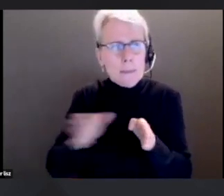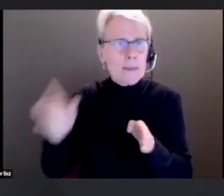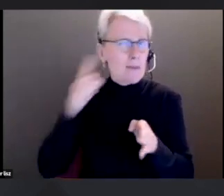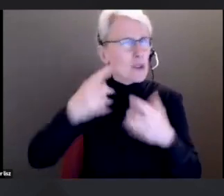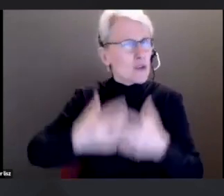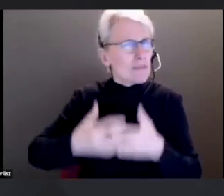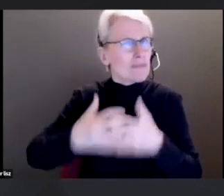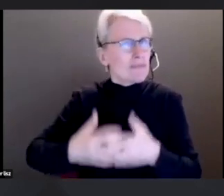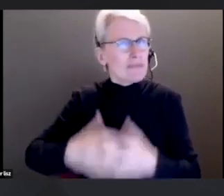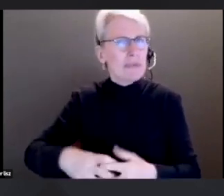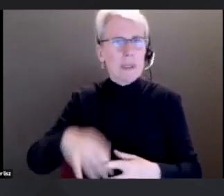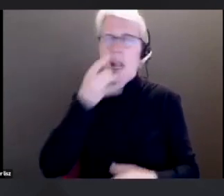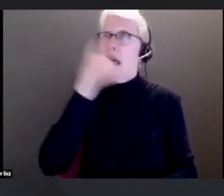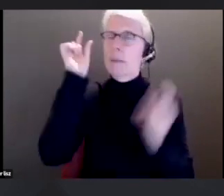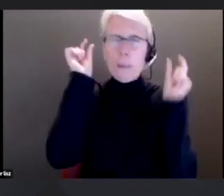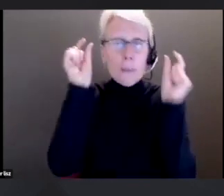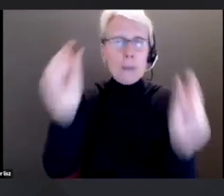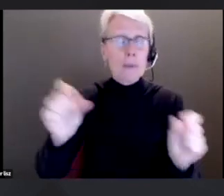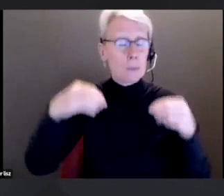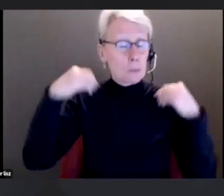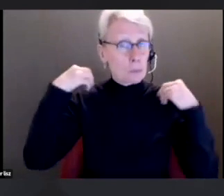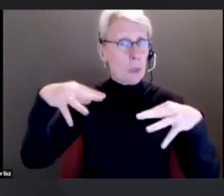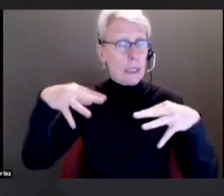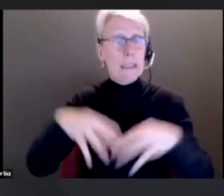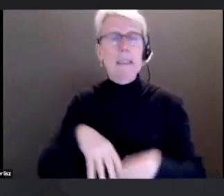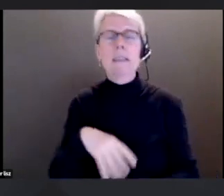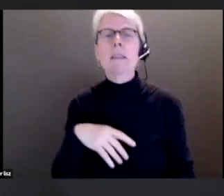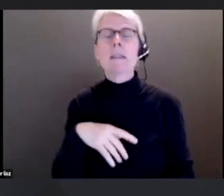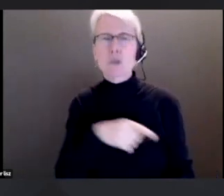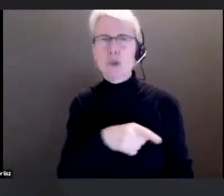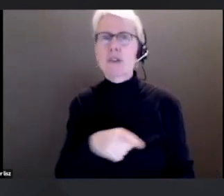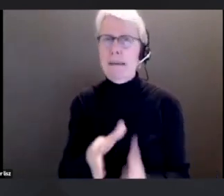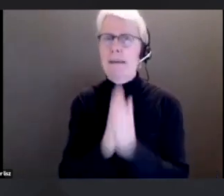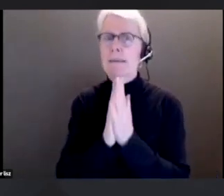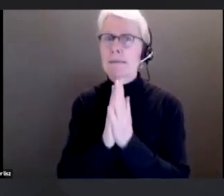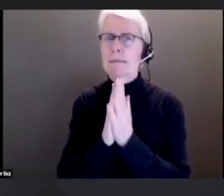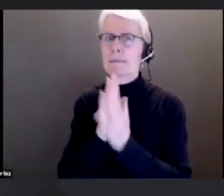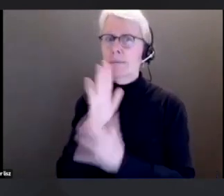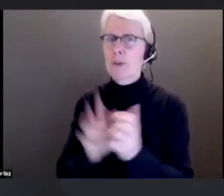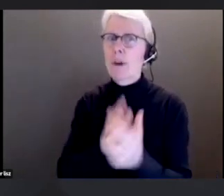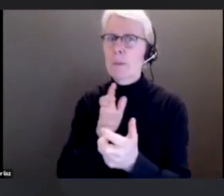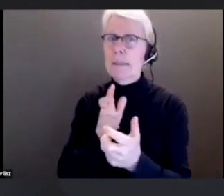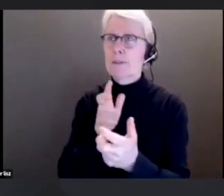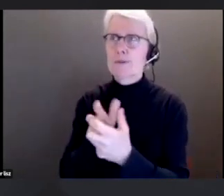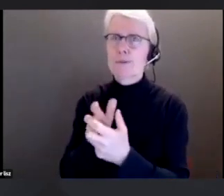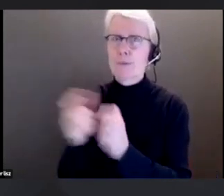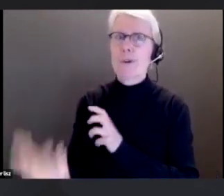she does wear sometimes just one earbud and so she can still hear what's going on around her, but she plays some calming music